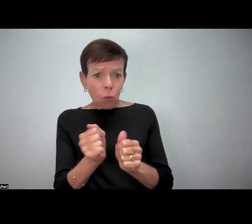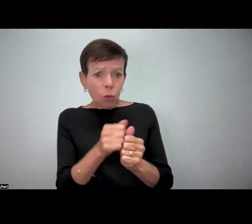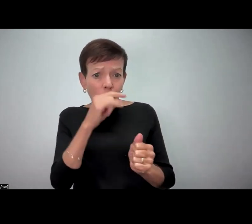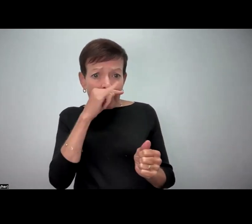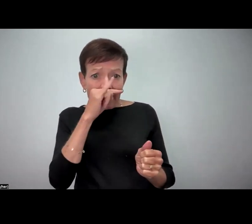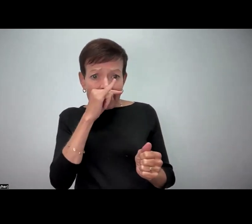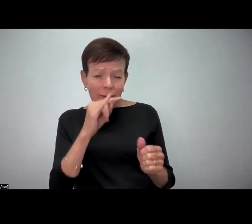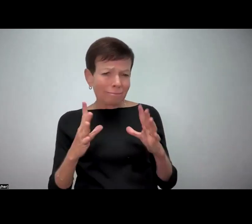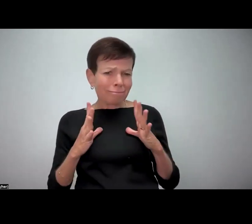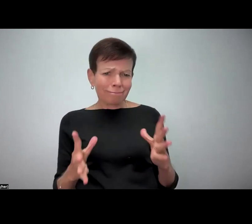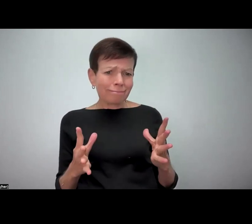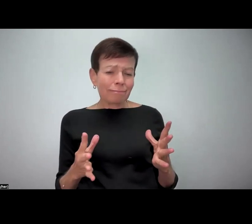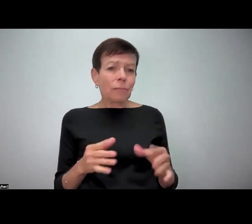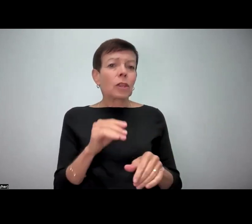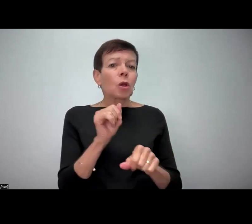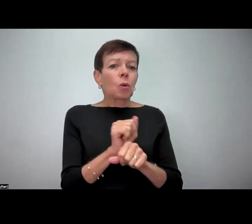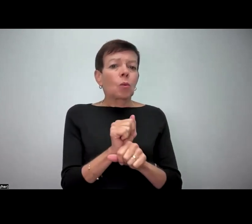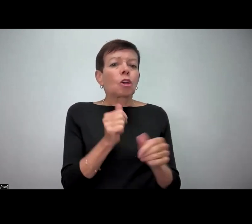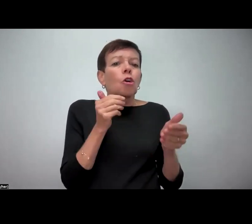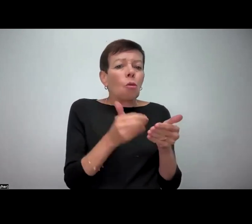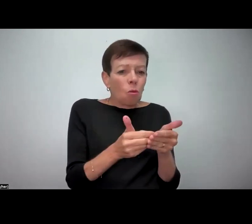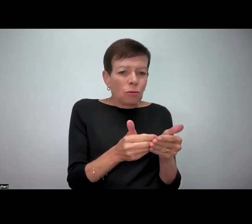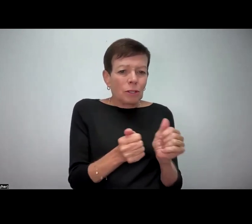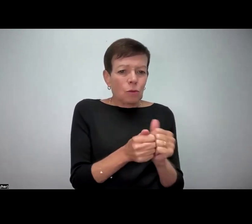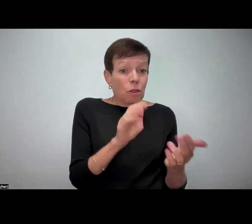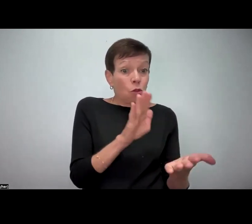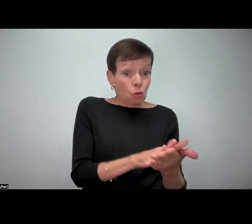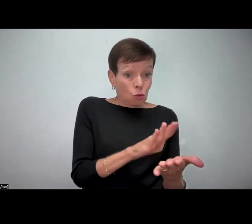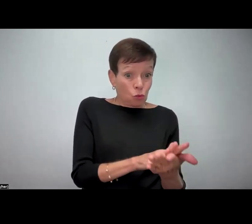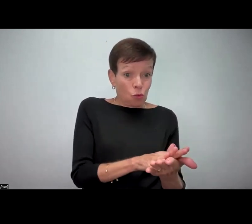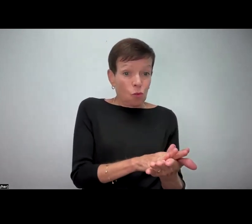sure you're working very closely with the school and that you have all of the approvals from them.